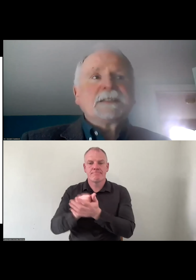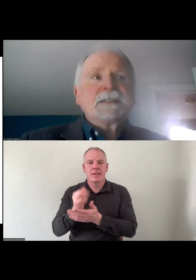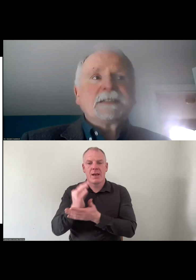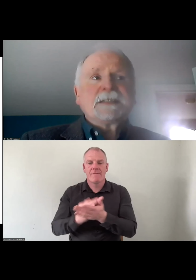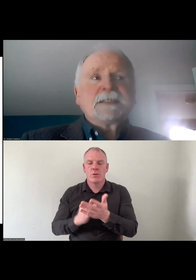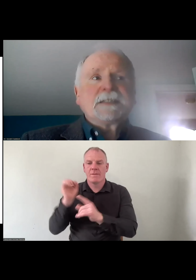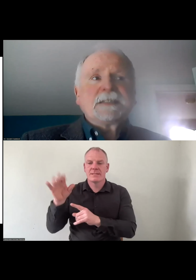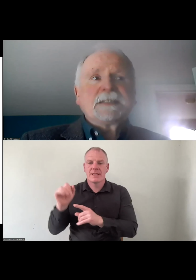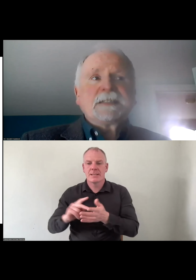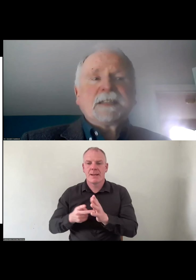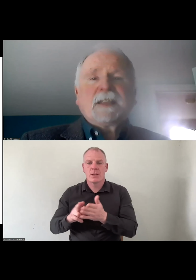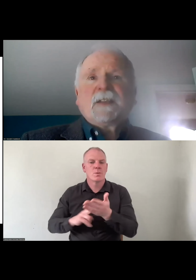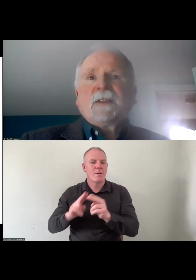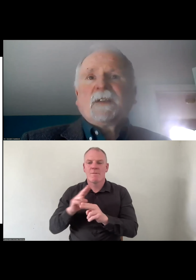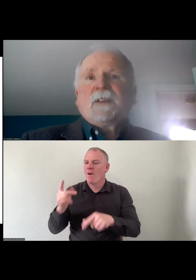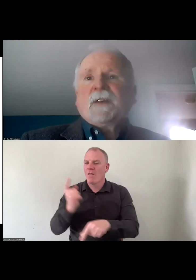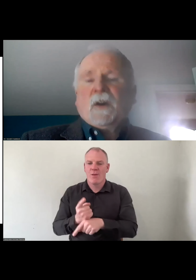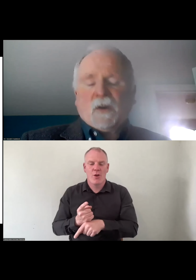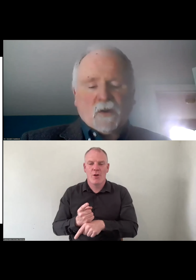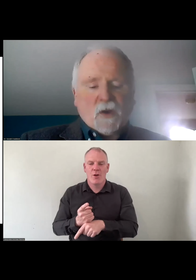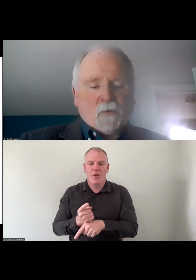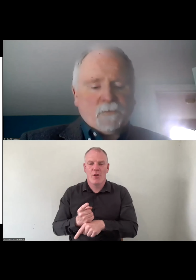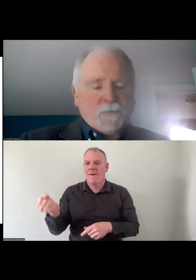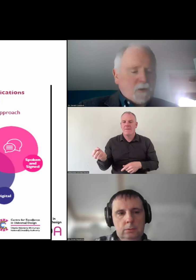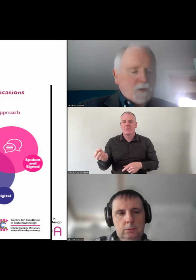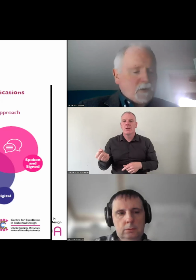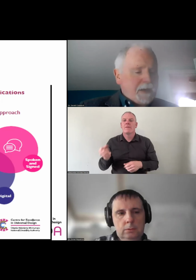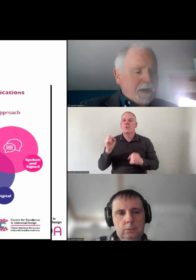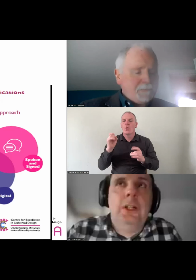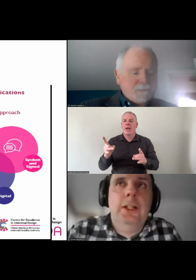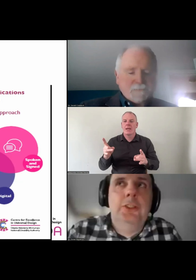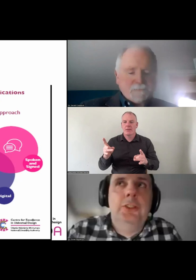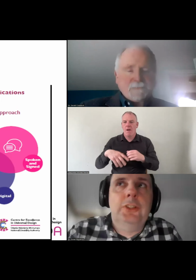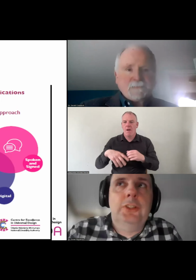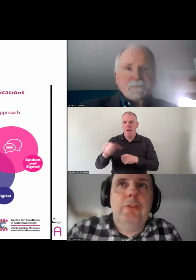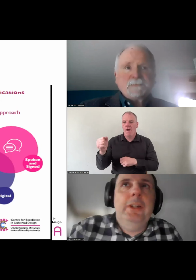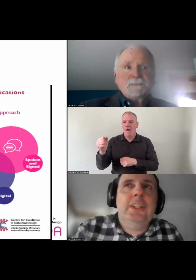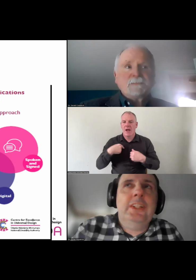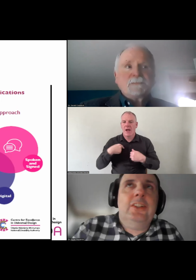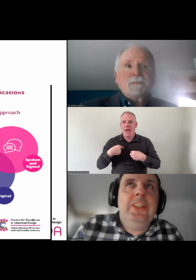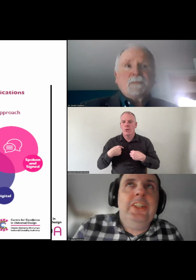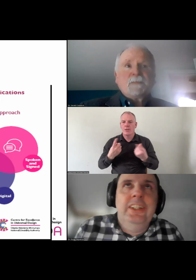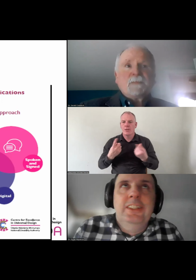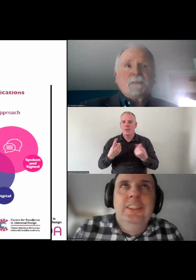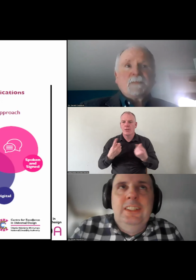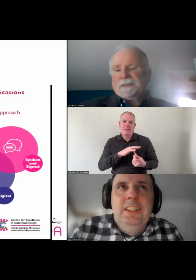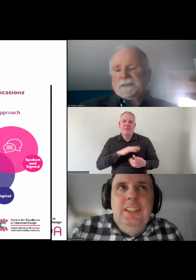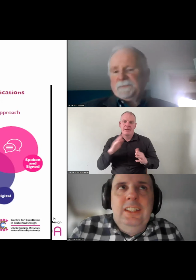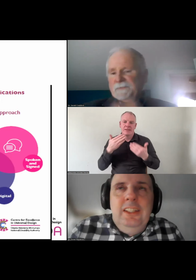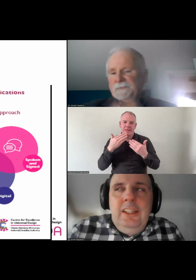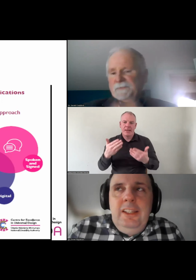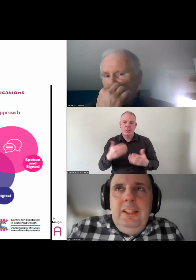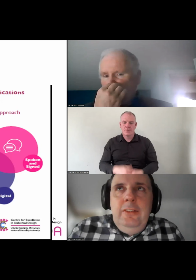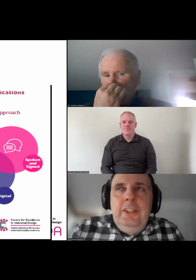aren't in that slide deck that you have, so if it's OK with you, I will drive from here, if that's all right? All right, very good.